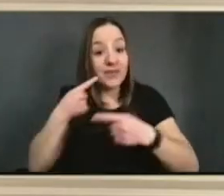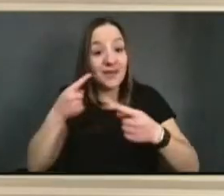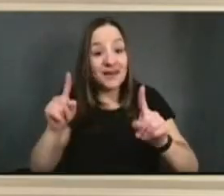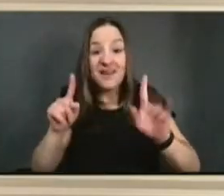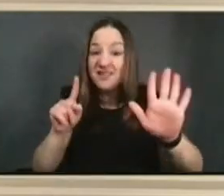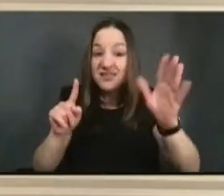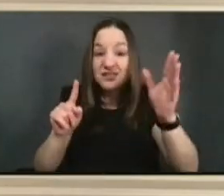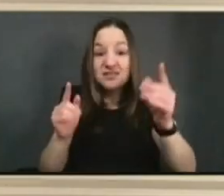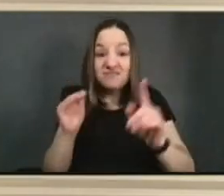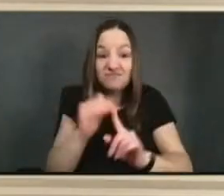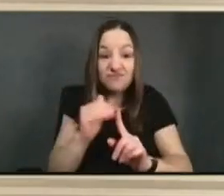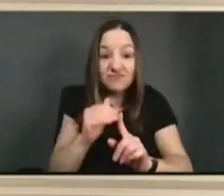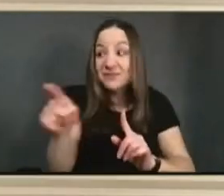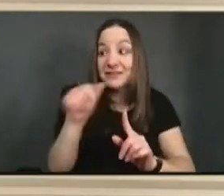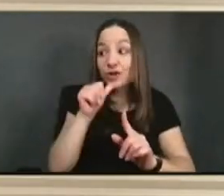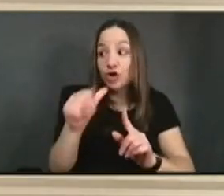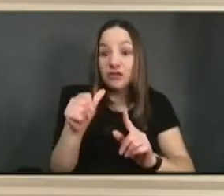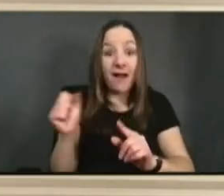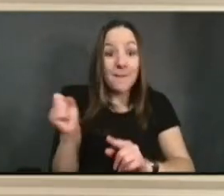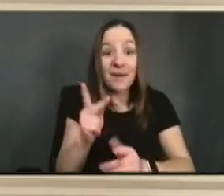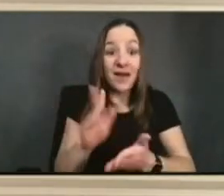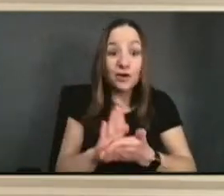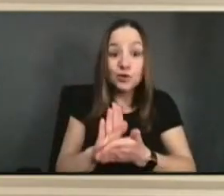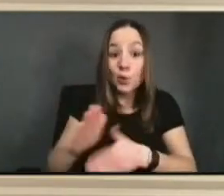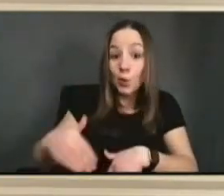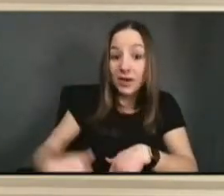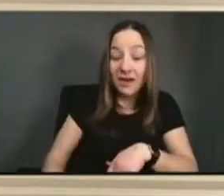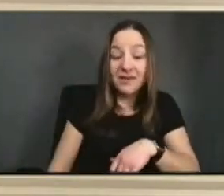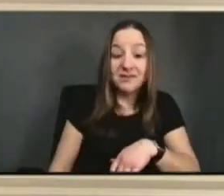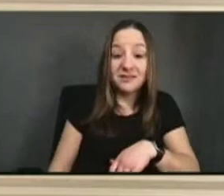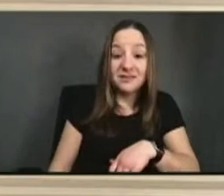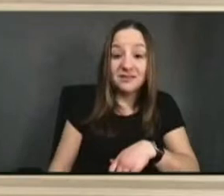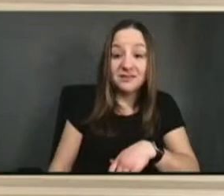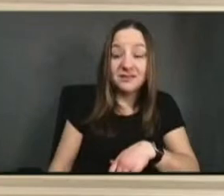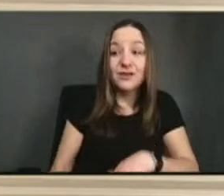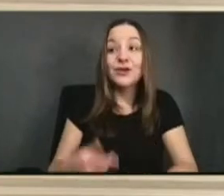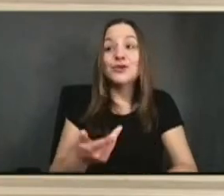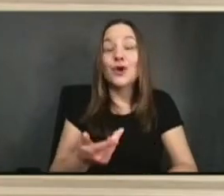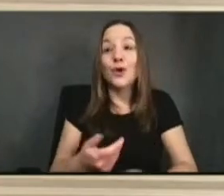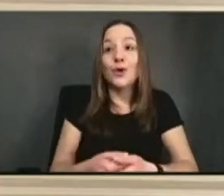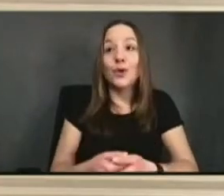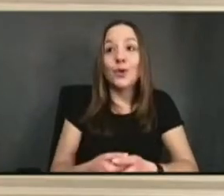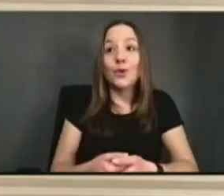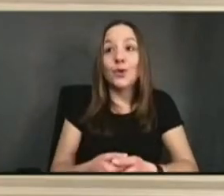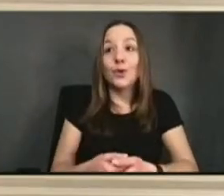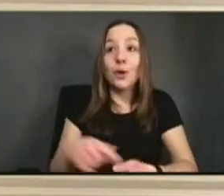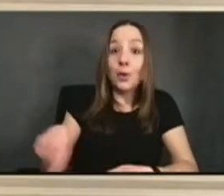George's county and what they just announced, Keep in mind. They're not back in school yet.